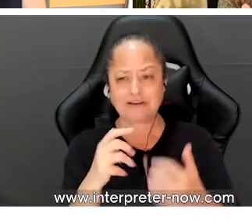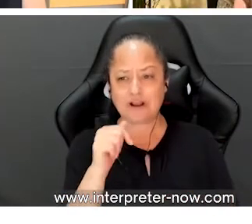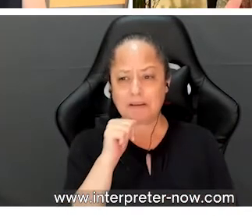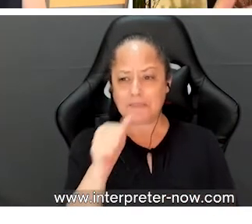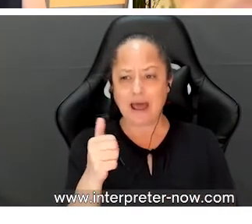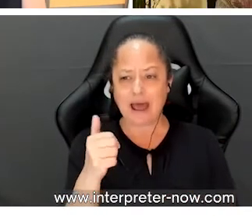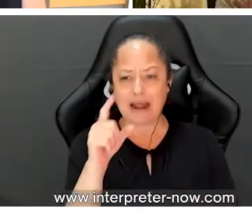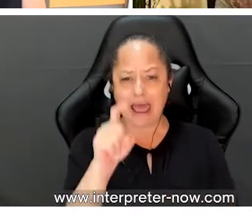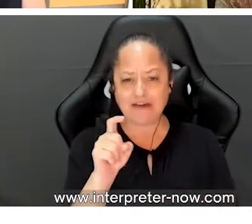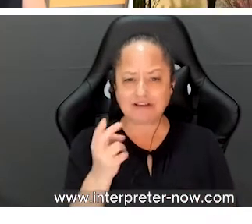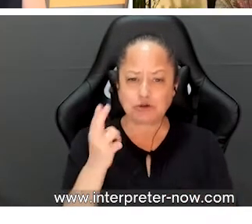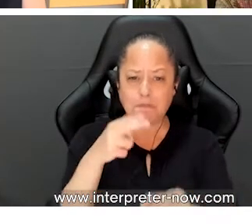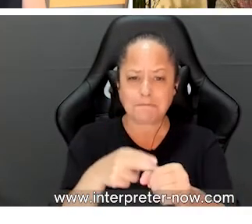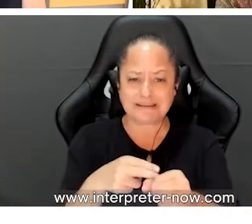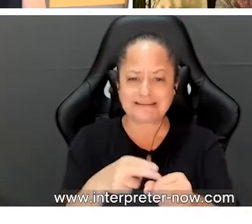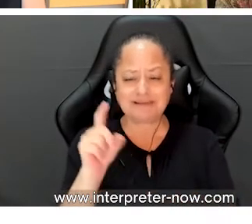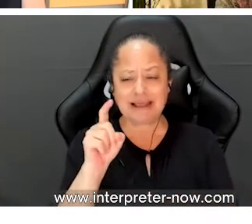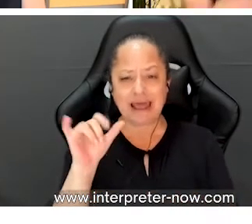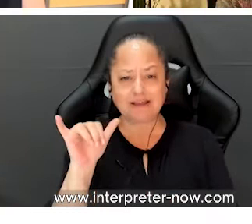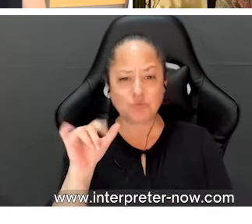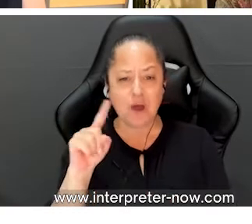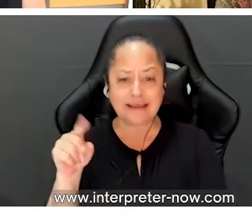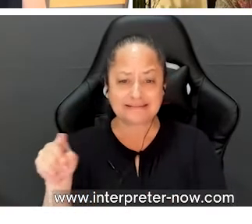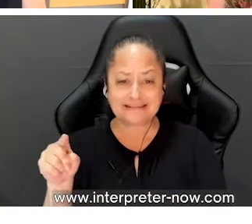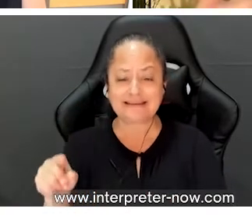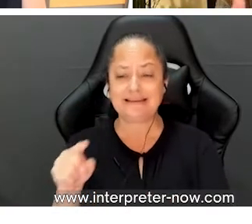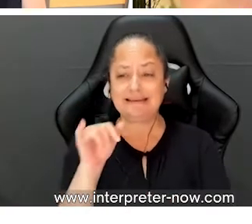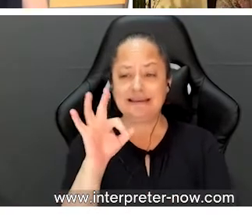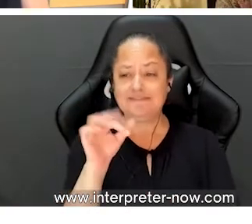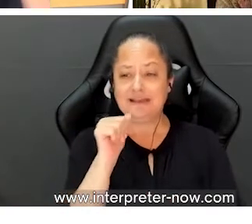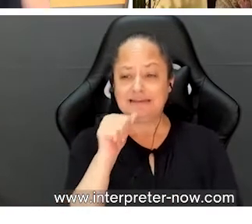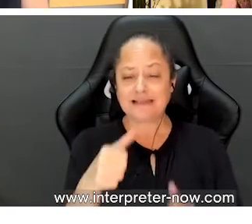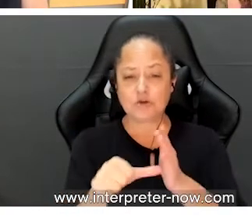Z." If it doesn't resonate with my beliefs, on and on and on, because your people want to